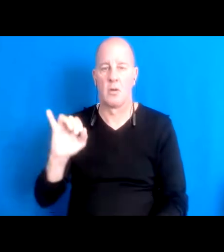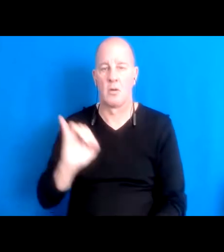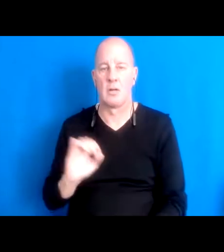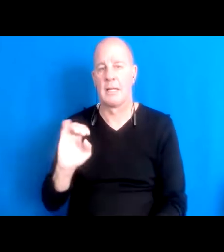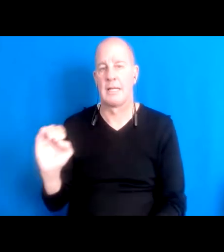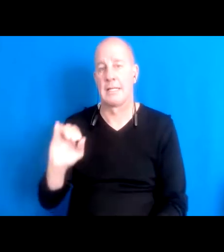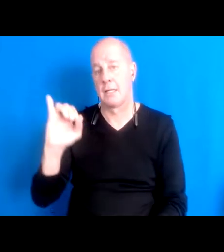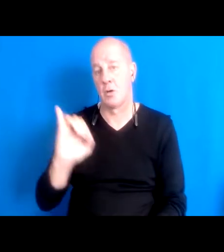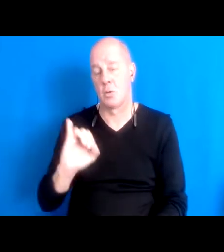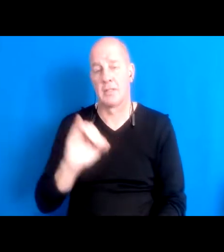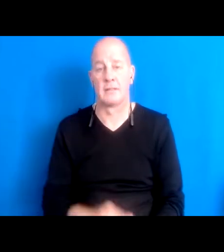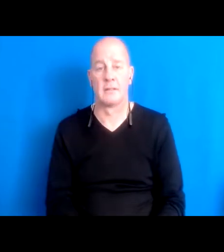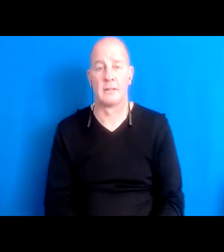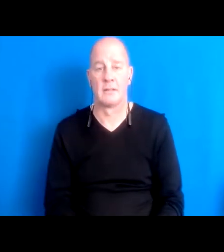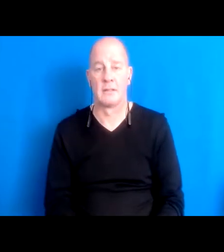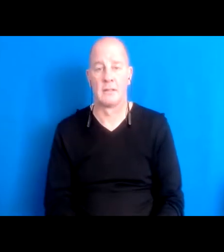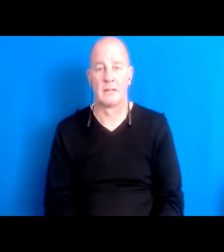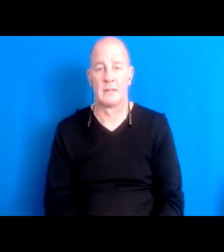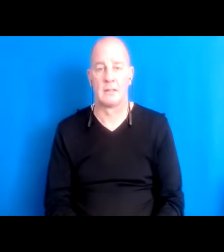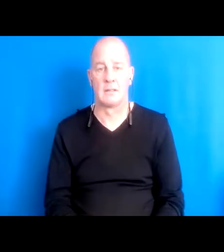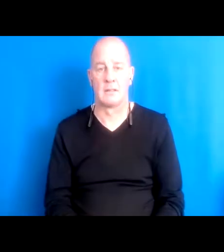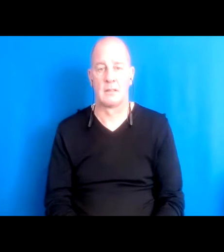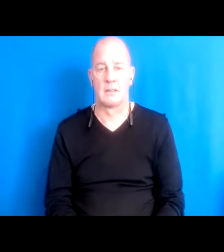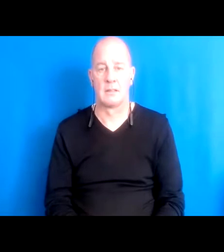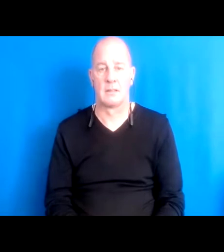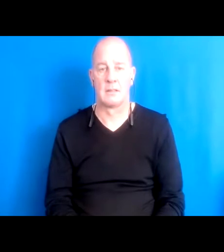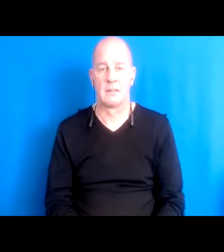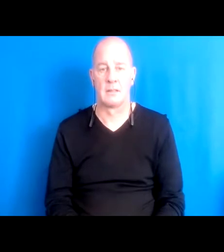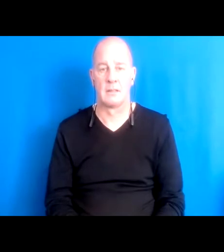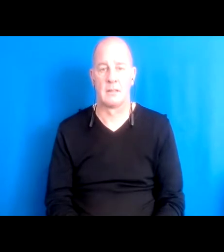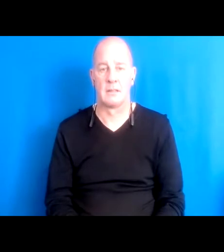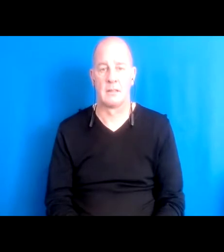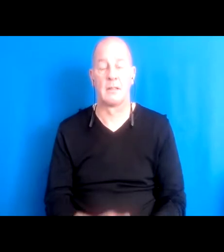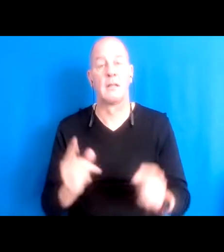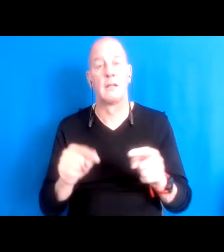16:09:03 And, um, yeah, it when I got this invitation to share today.